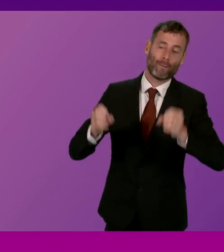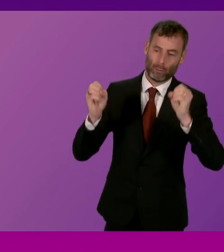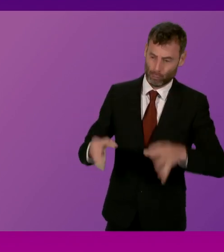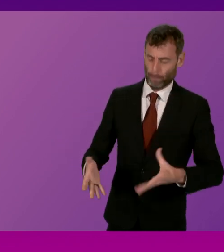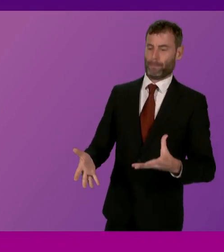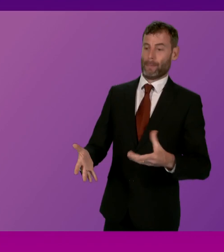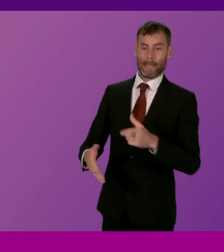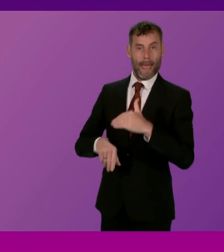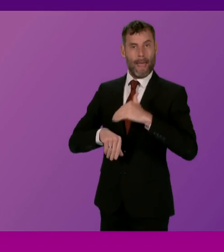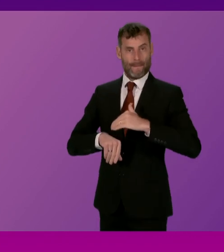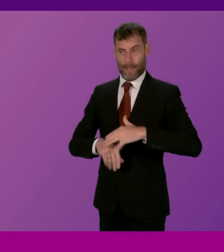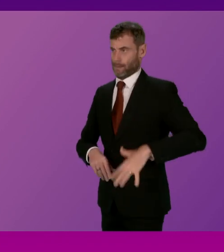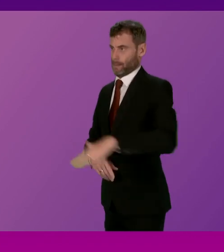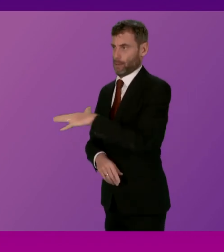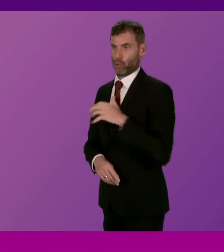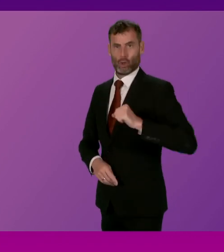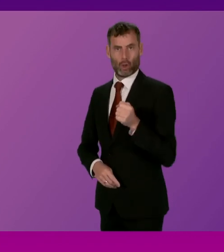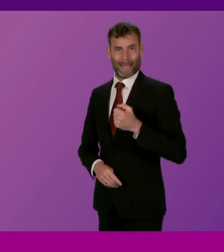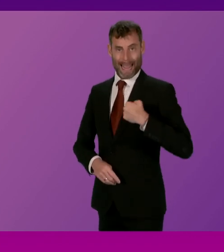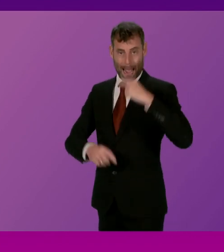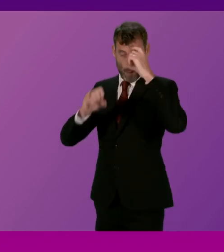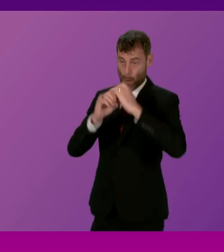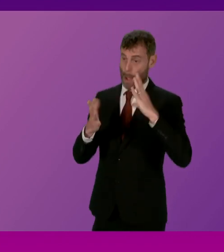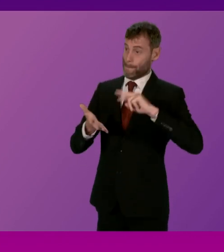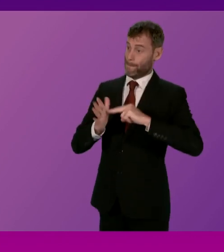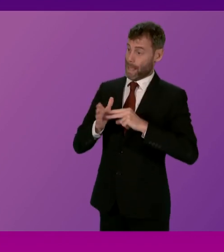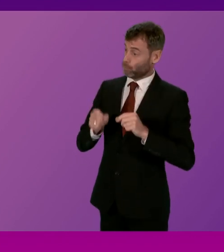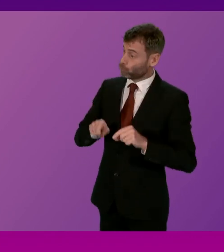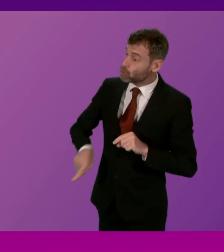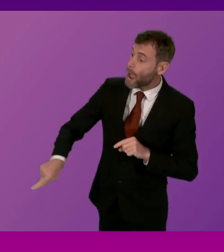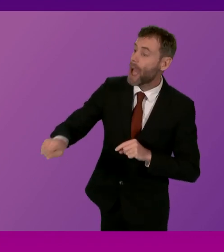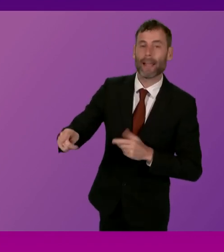our economy, and enhancing our rail capacity and, indeed, our connectivity.